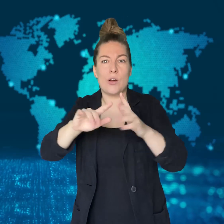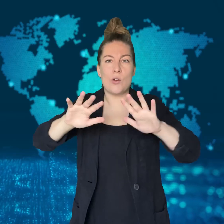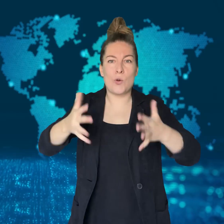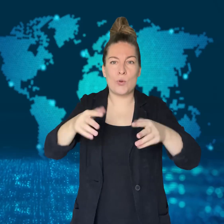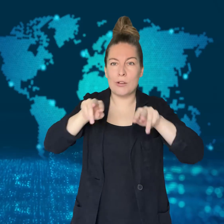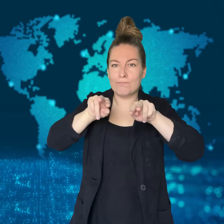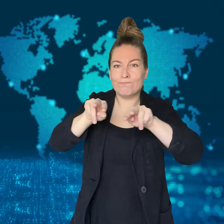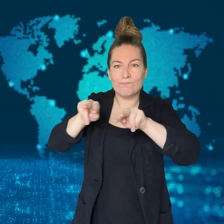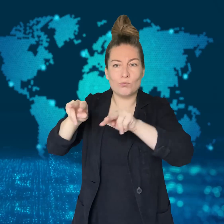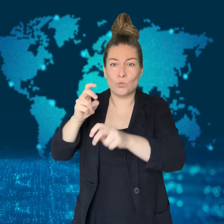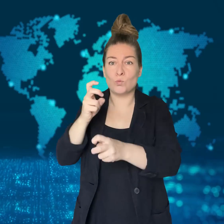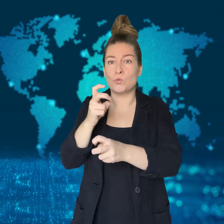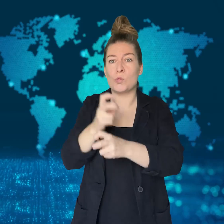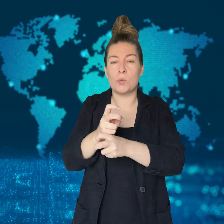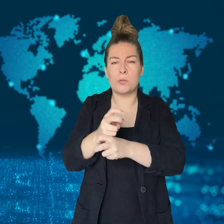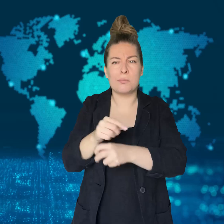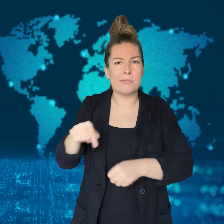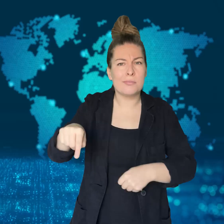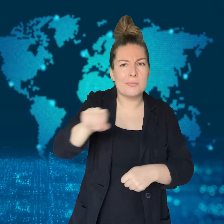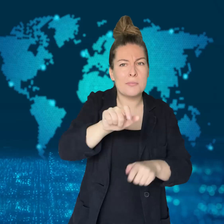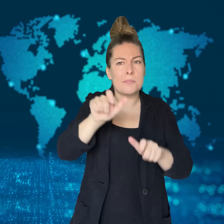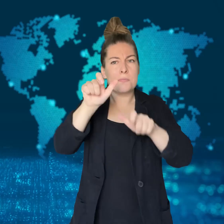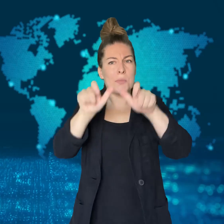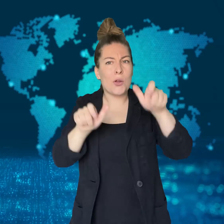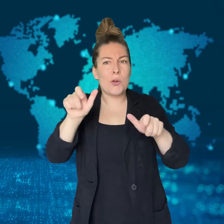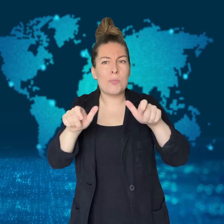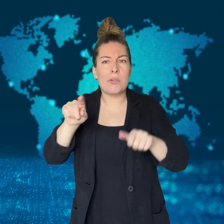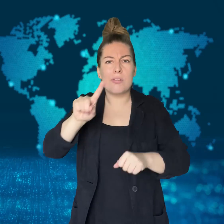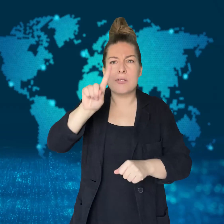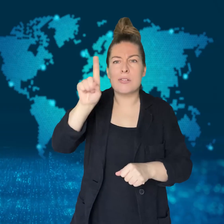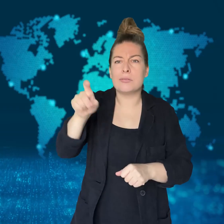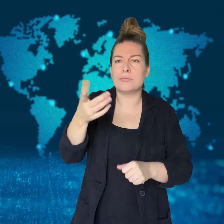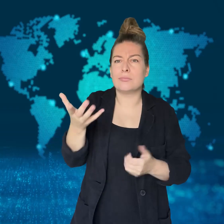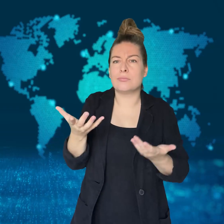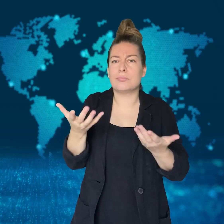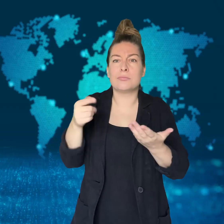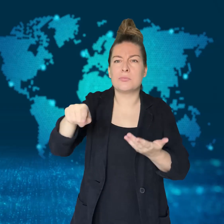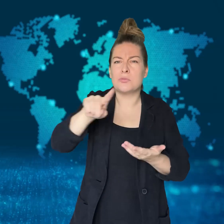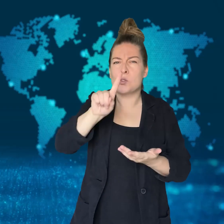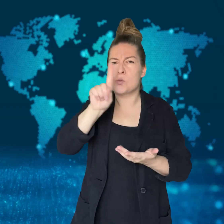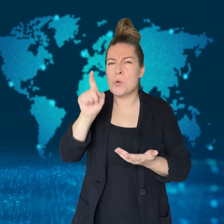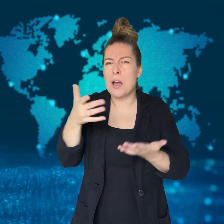fight crime and fear that